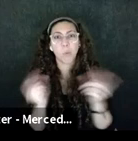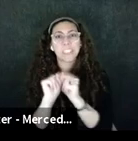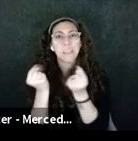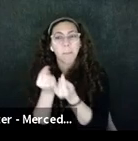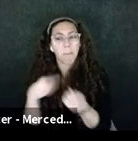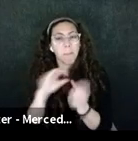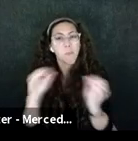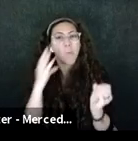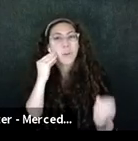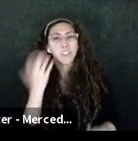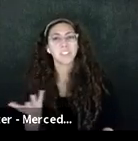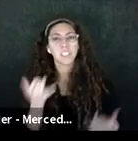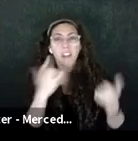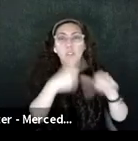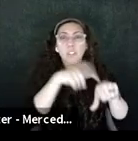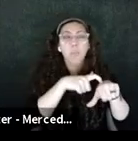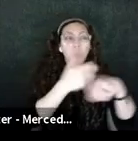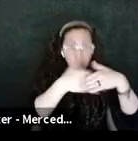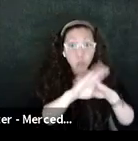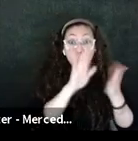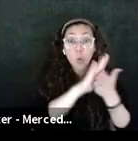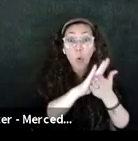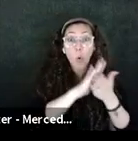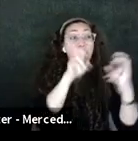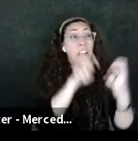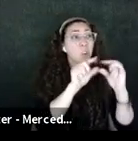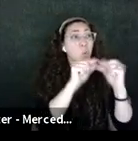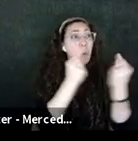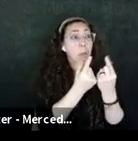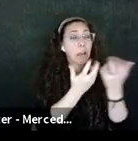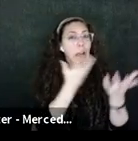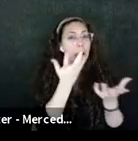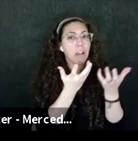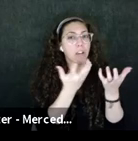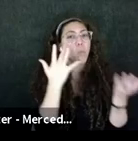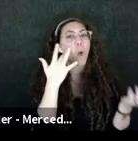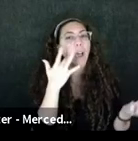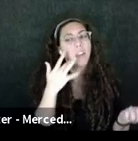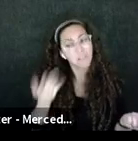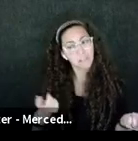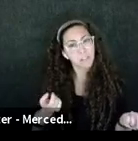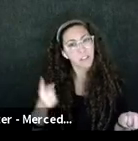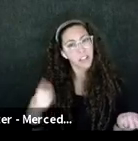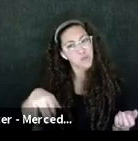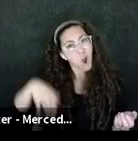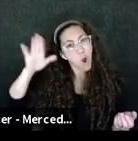Jason Williams: Because maybe they've always been told you do it on your own, or are you don't do it all kind of thing. So, lack of experience is also important.